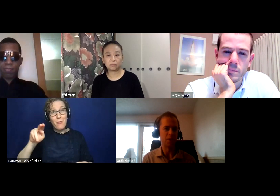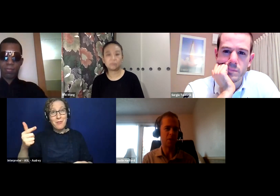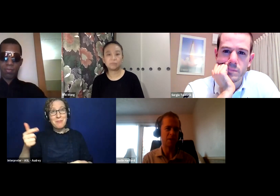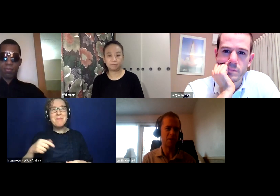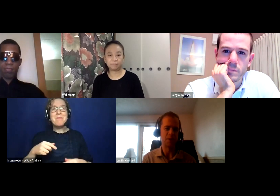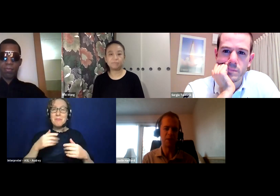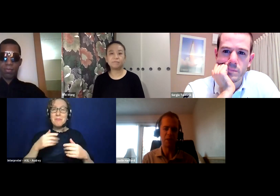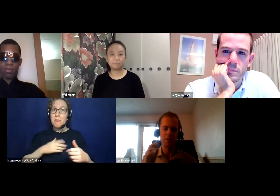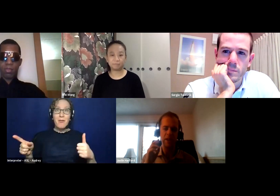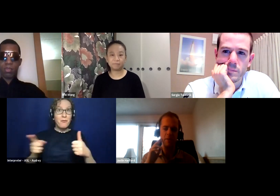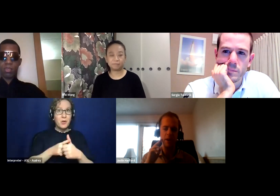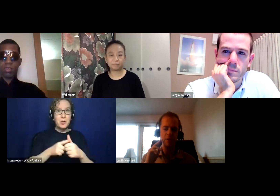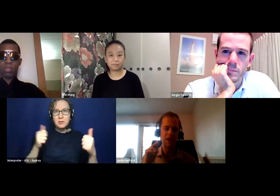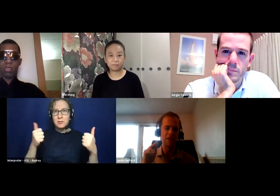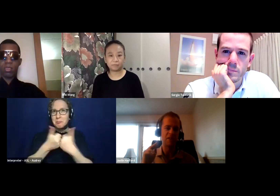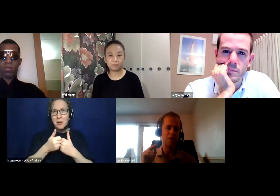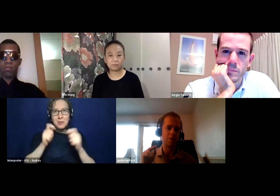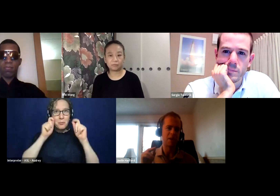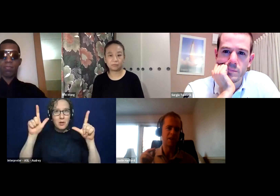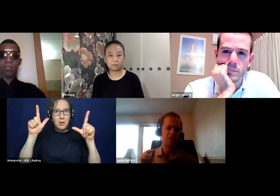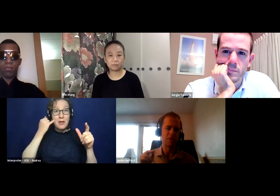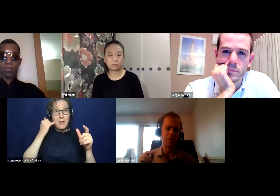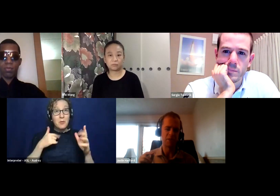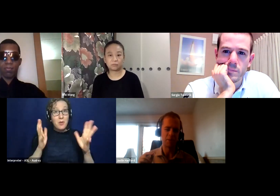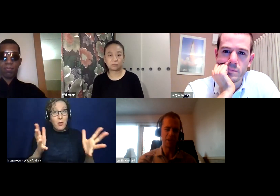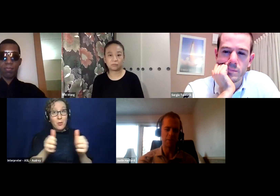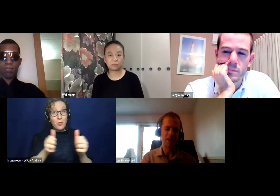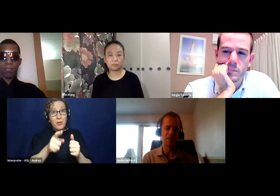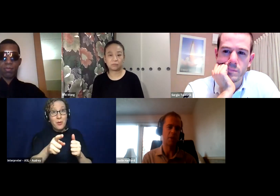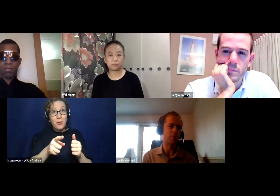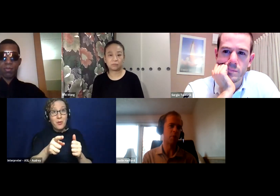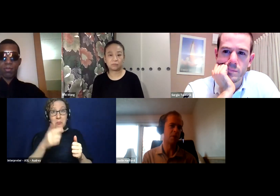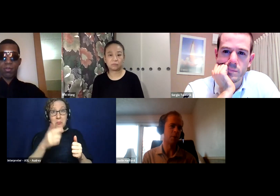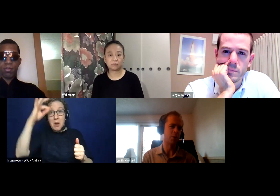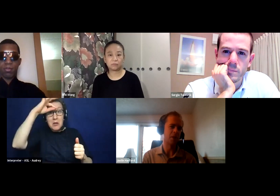surprises if I was talking to you and I didn't know your disability, as a blind person I wouldn't